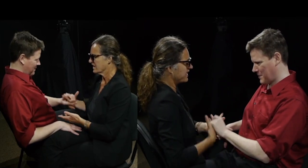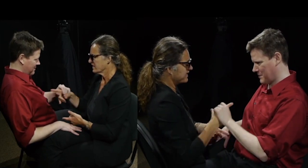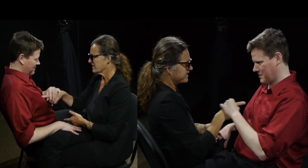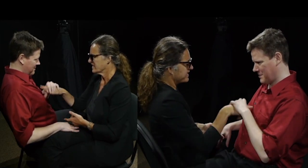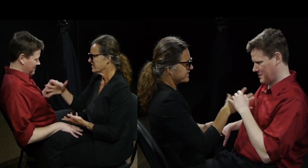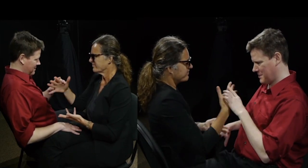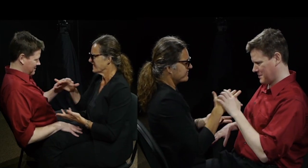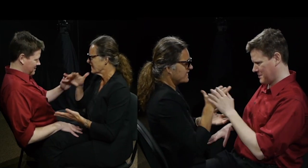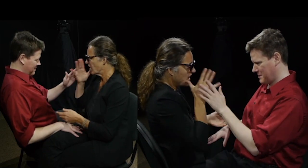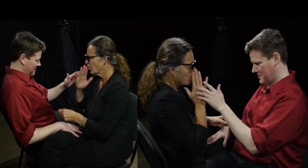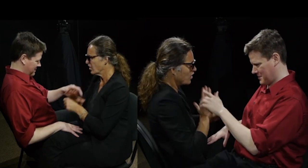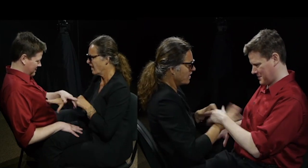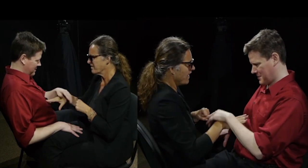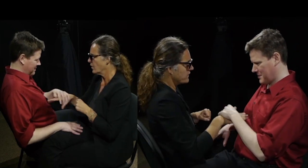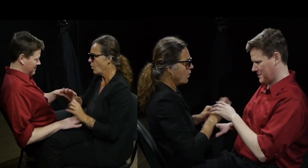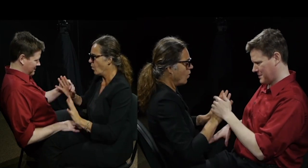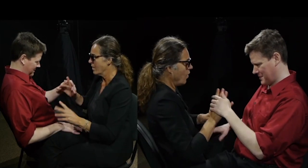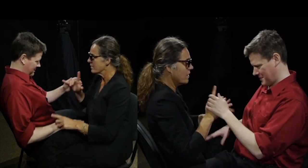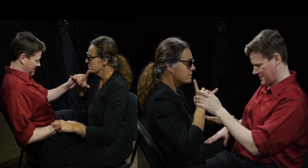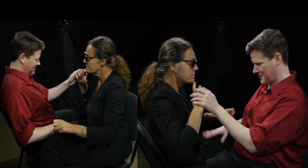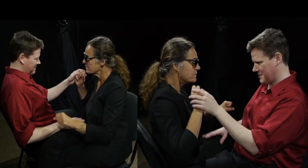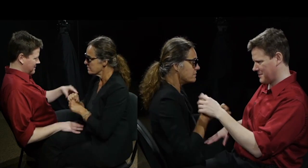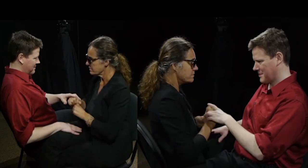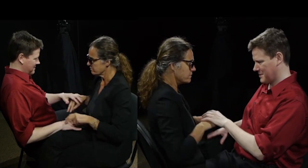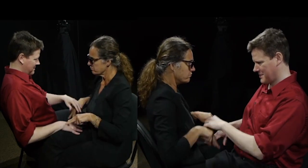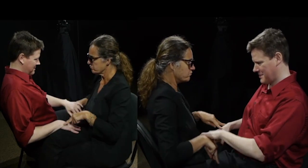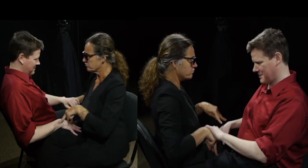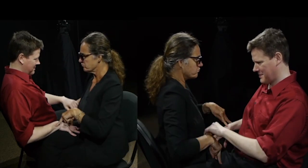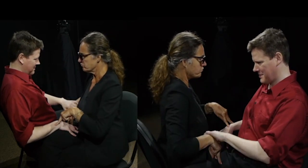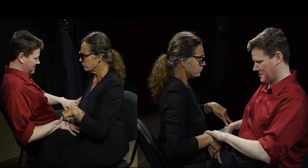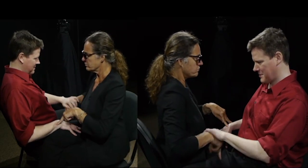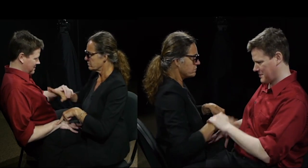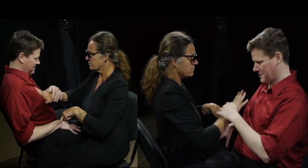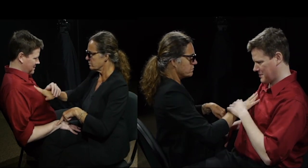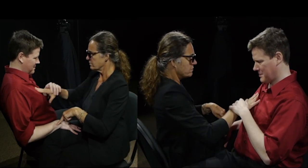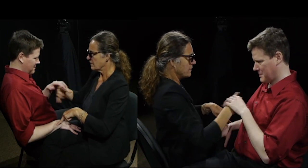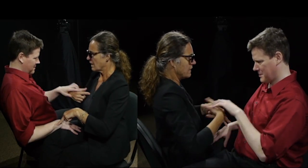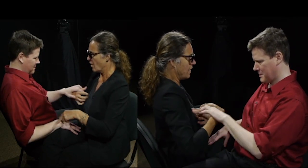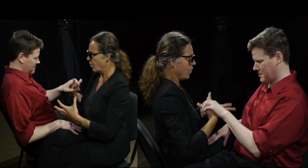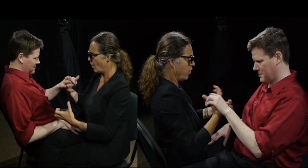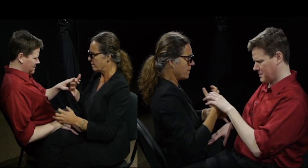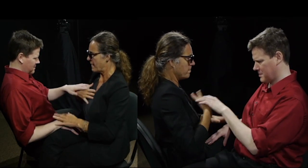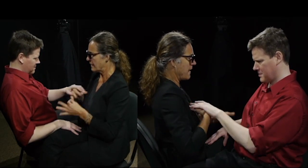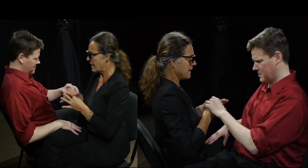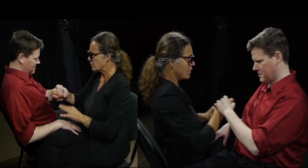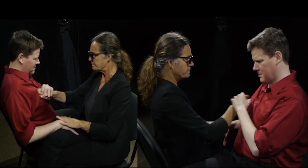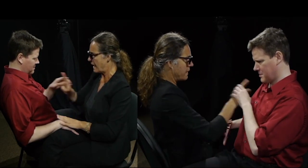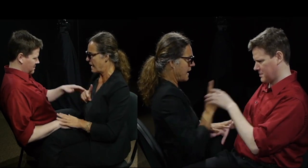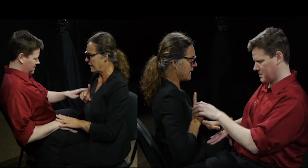our claims don't carry enough weight. Armed with these findings, we can take a stand, making sure that we will not be denied access